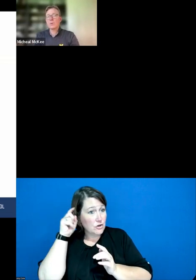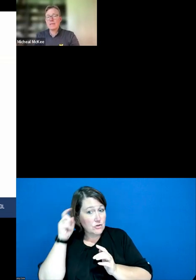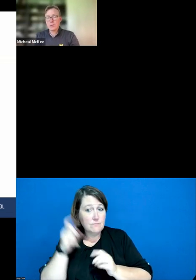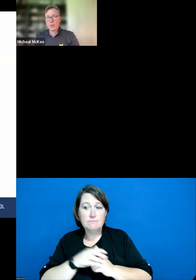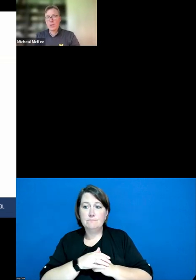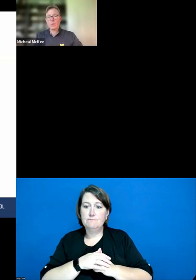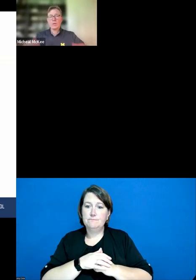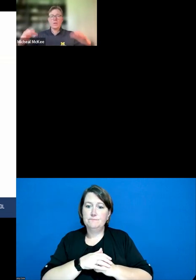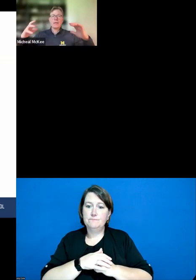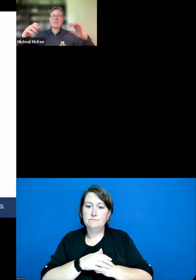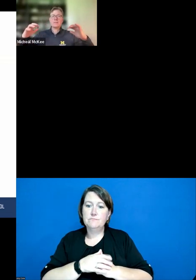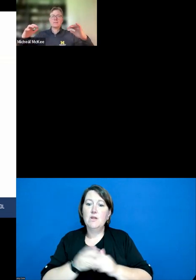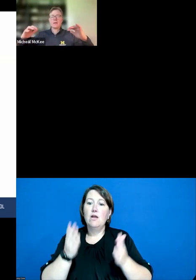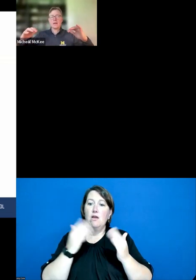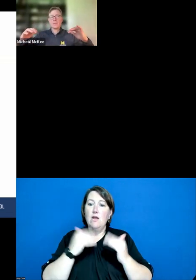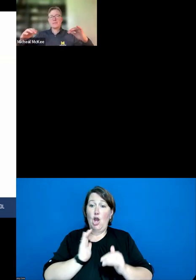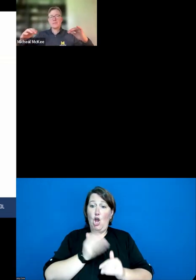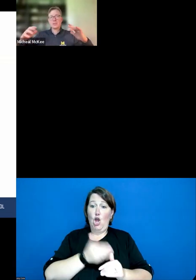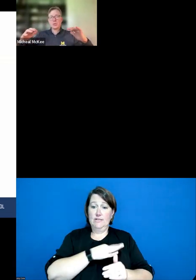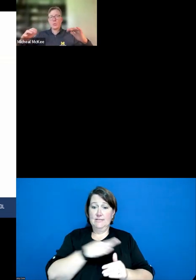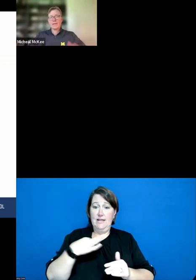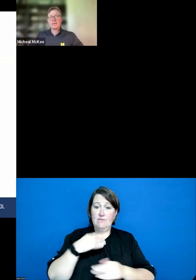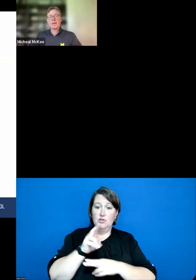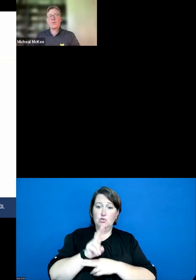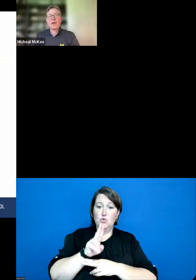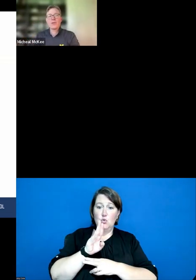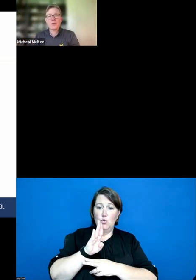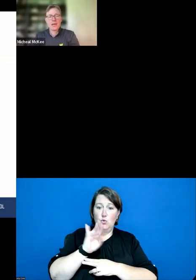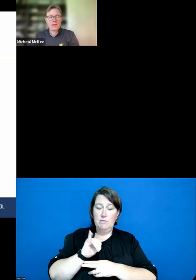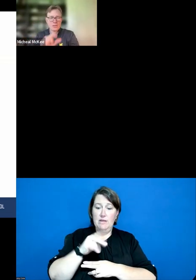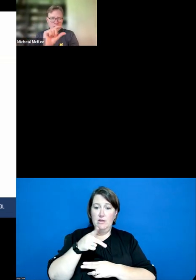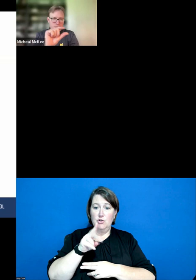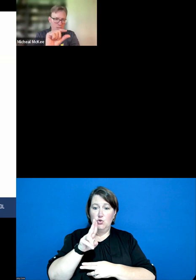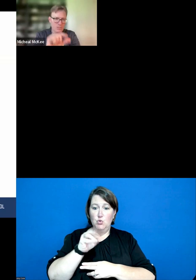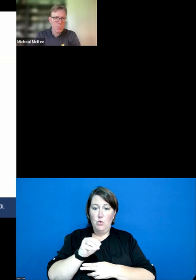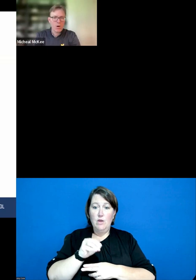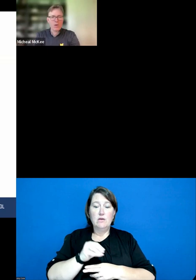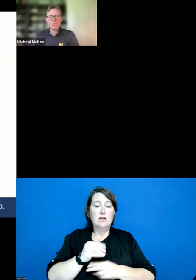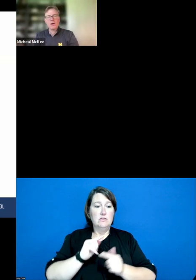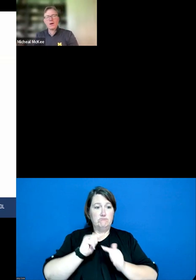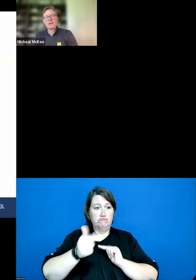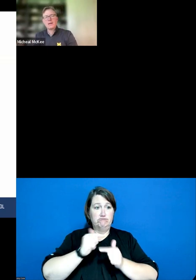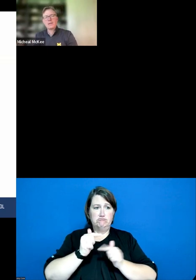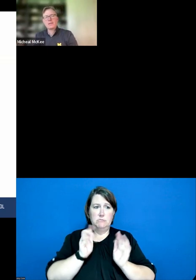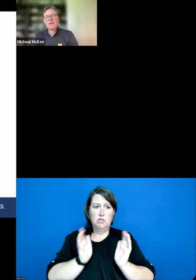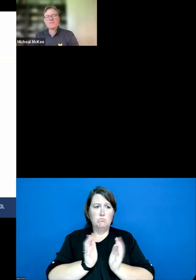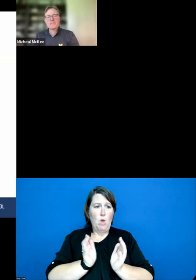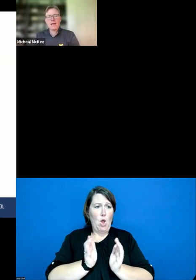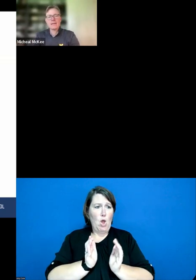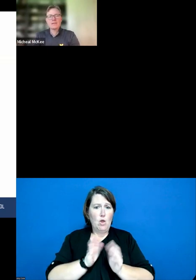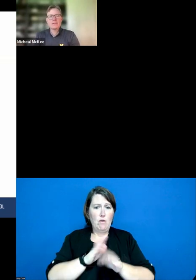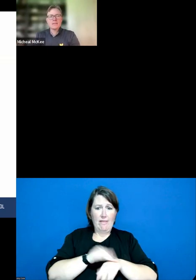UB duros bacally two way typewriter, and it's very small on the left side.